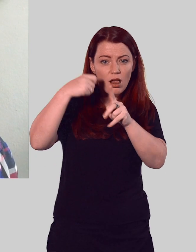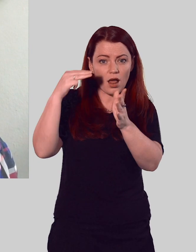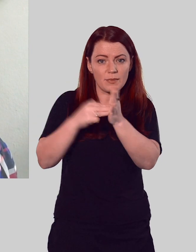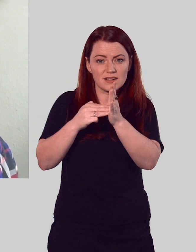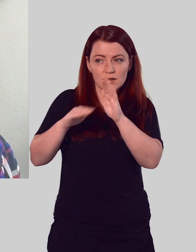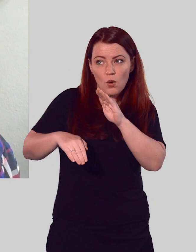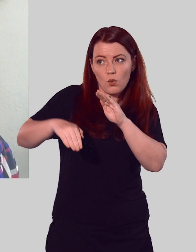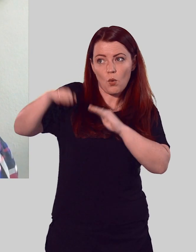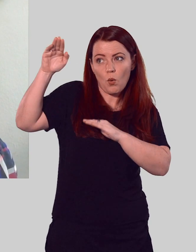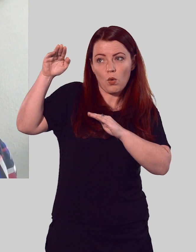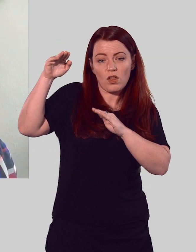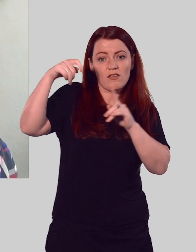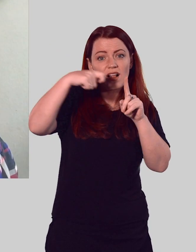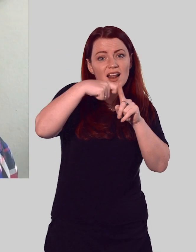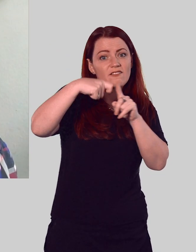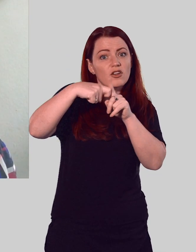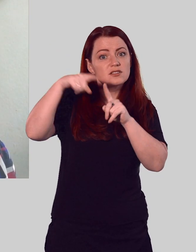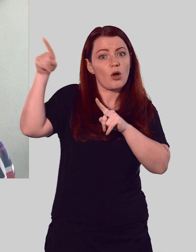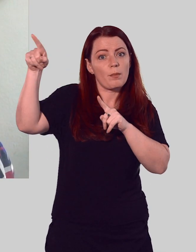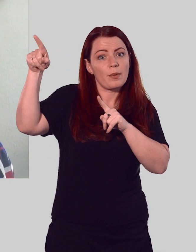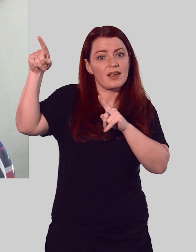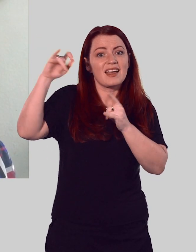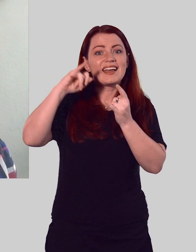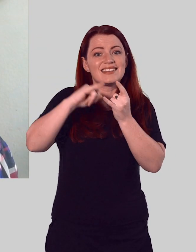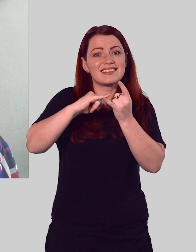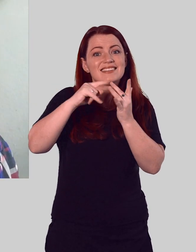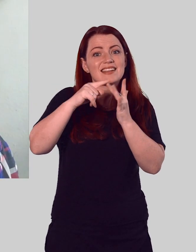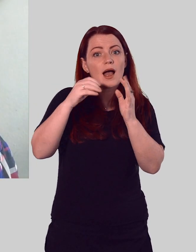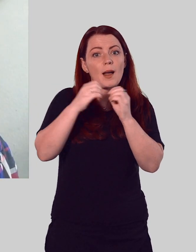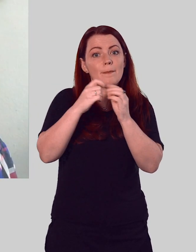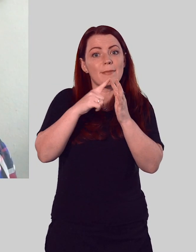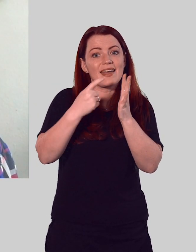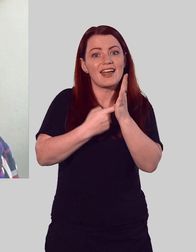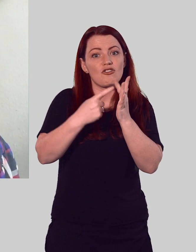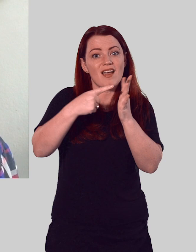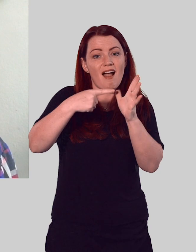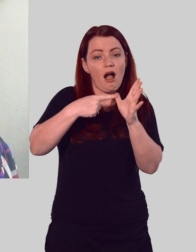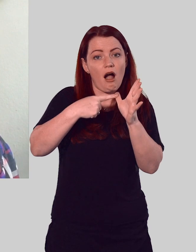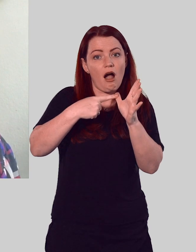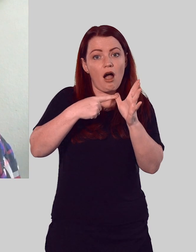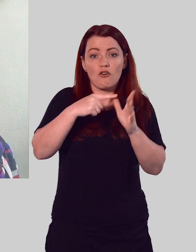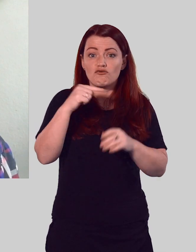of Vladivostok in Siberia near the Pacific Coast. Russia was big, really big.